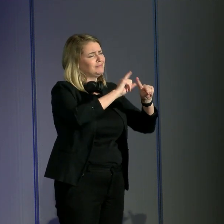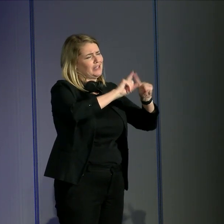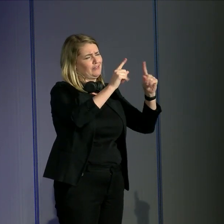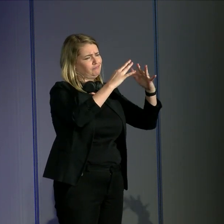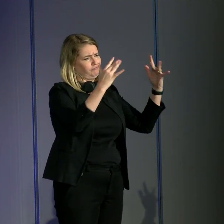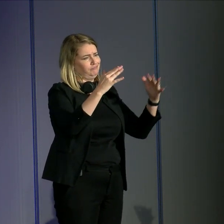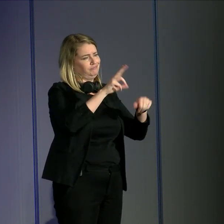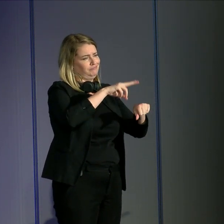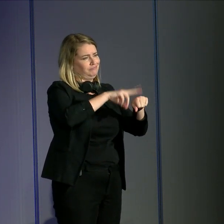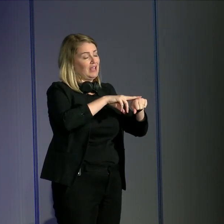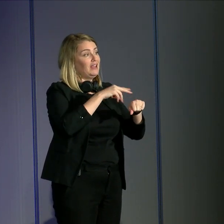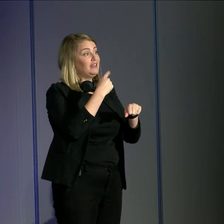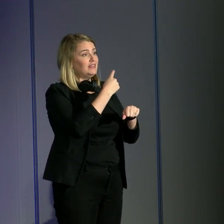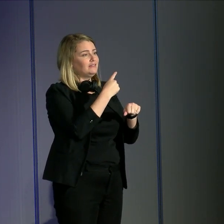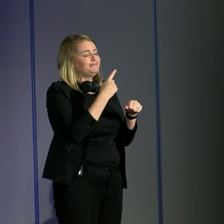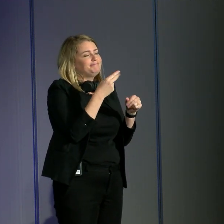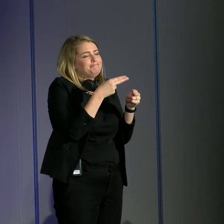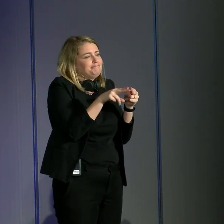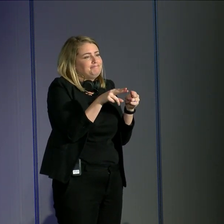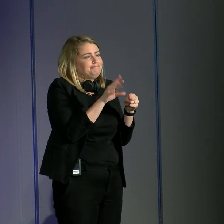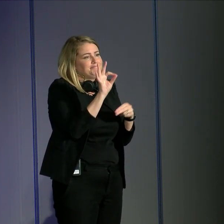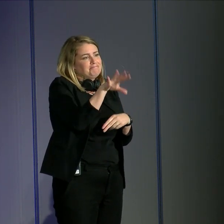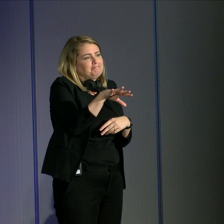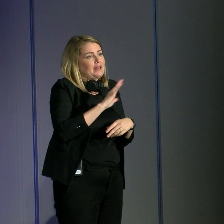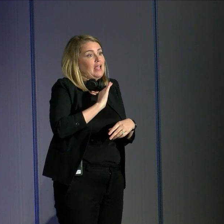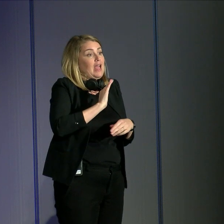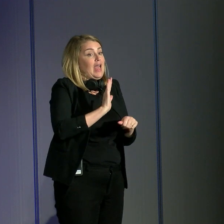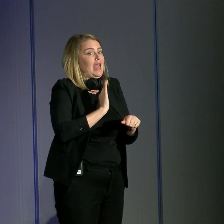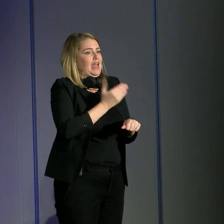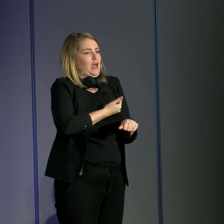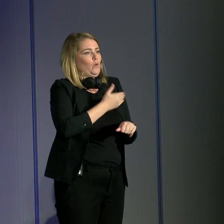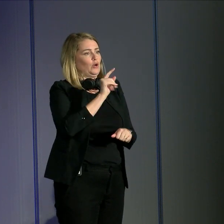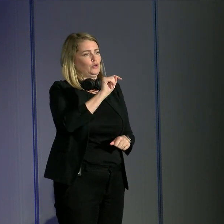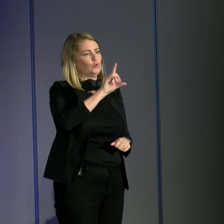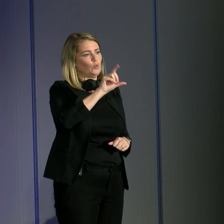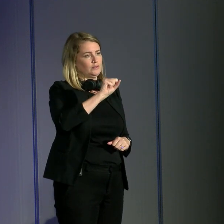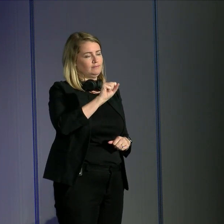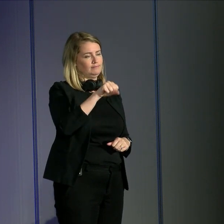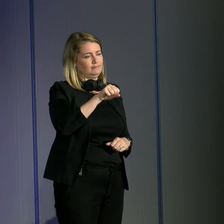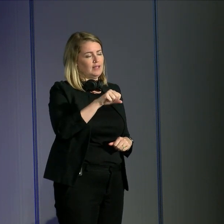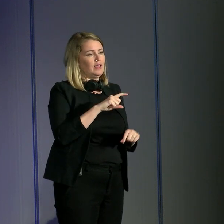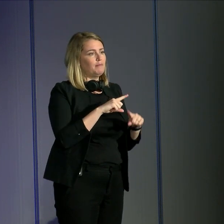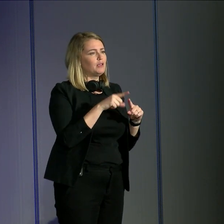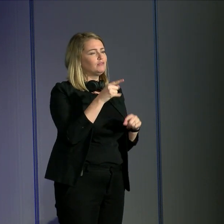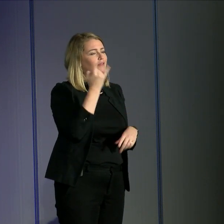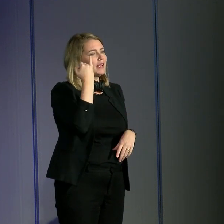And this is only sort of an illustration using our tools. But you'll get the idea.